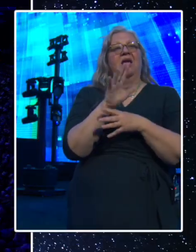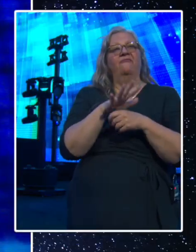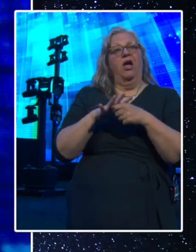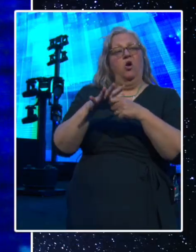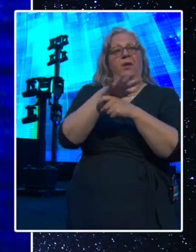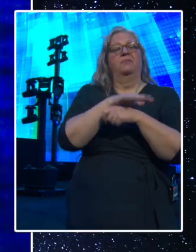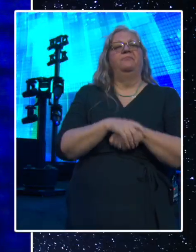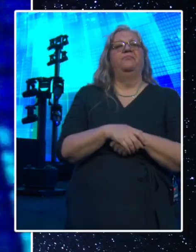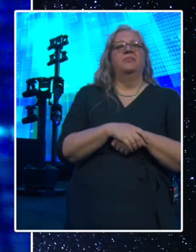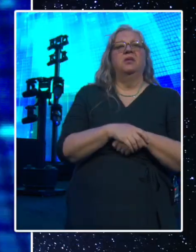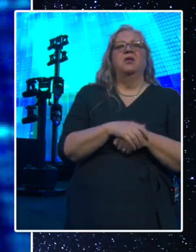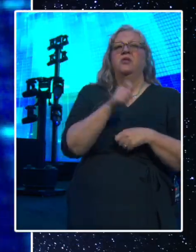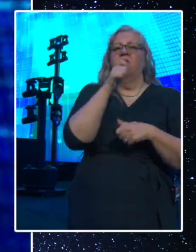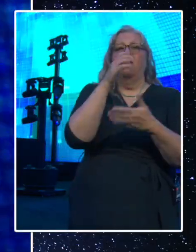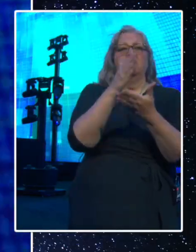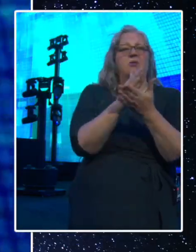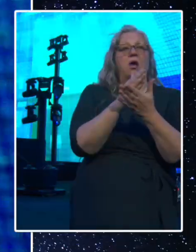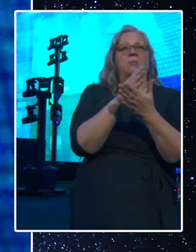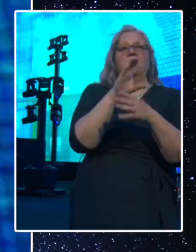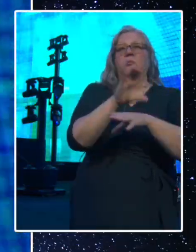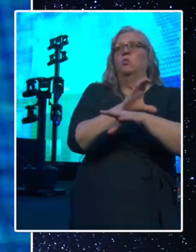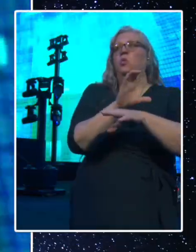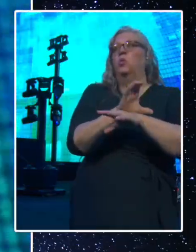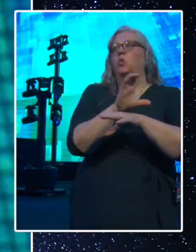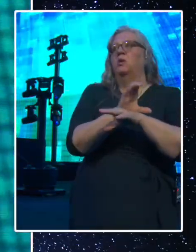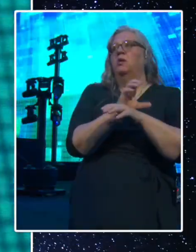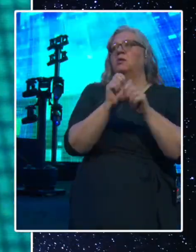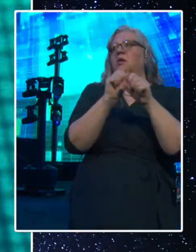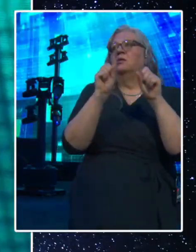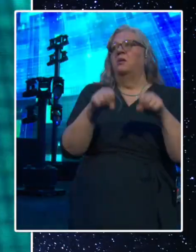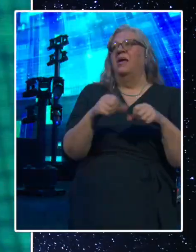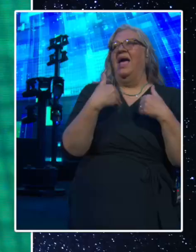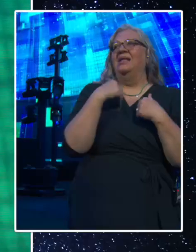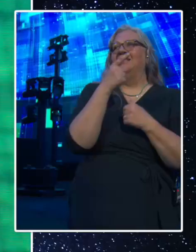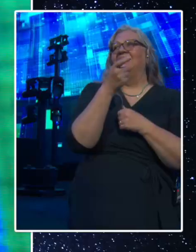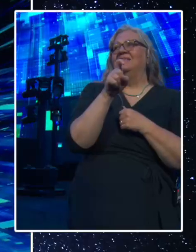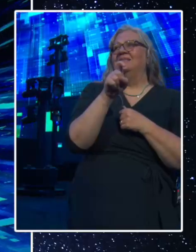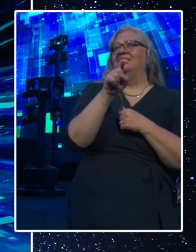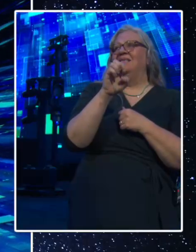The new HPE Nonstop Compute systems features the latest Intel Xeon processor,